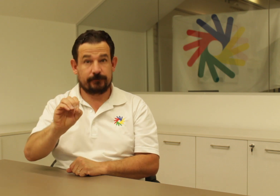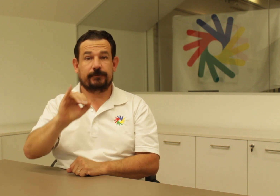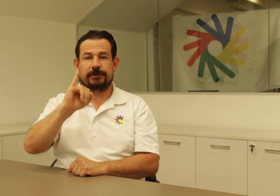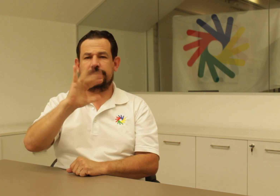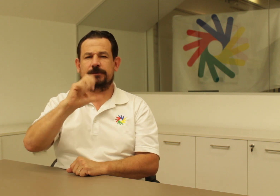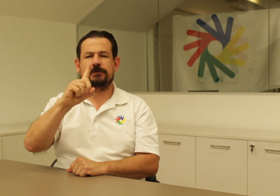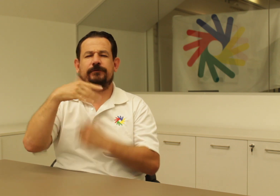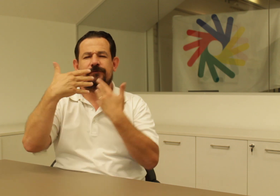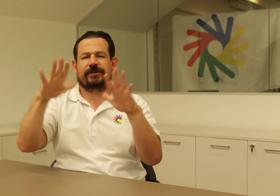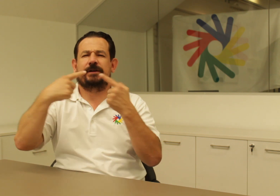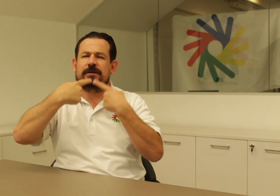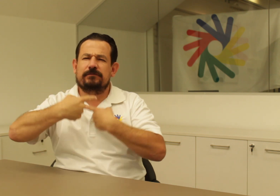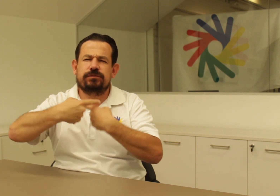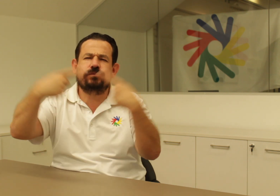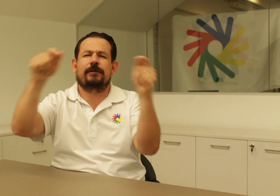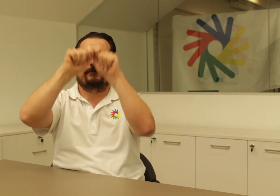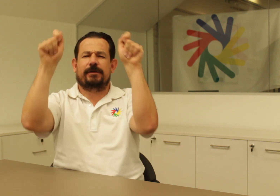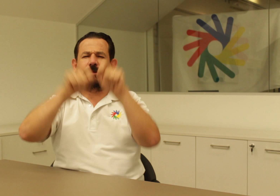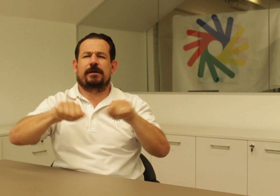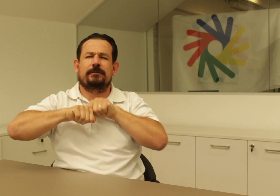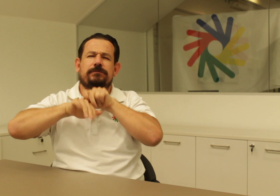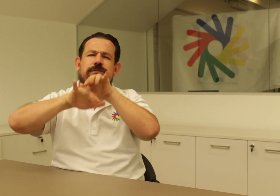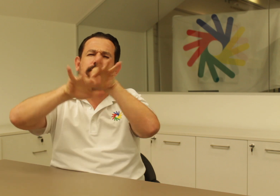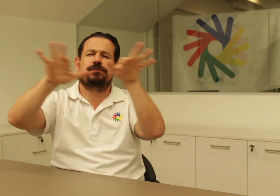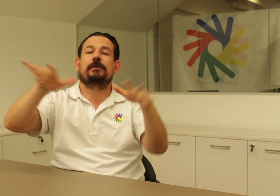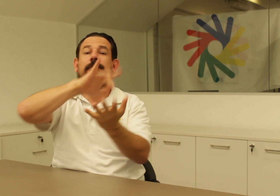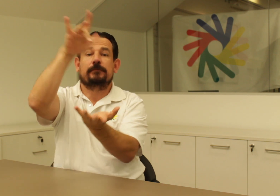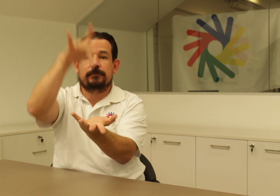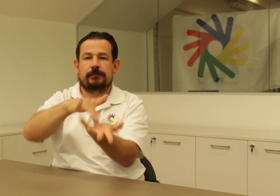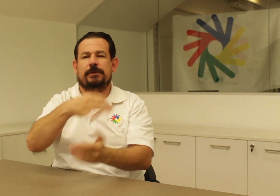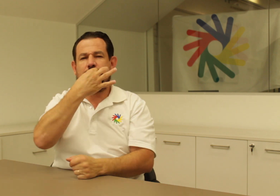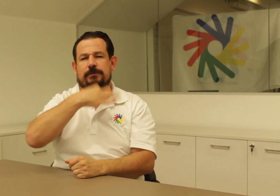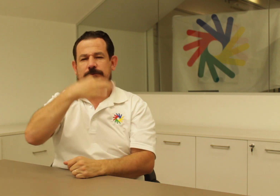ICSD did announce to all Deaf Sports Federation that the Deaflympics